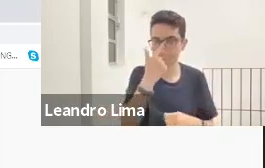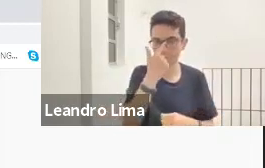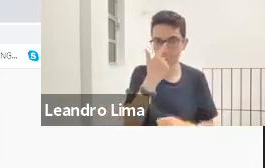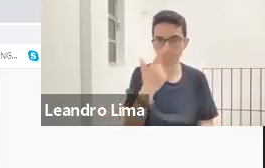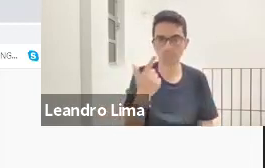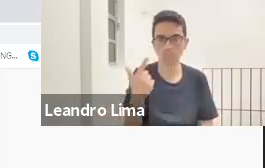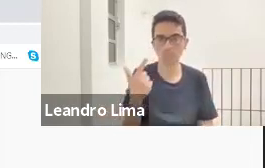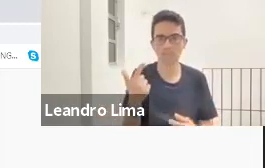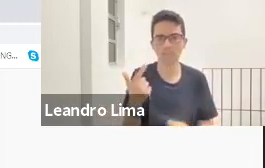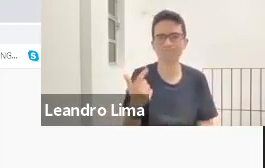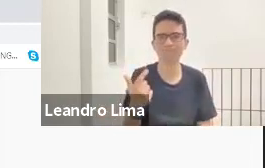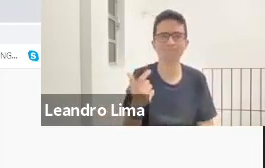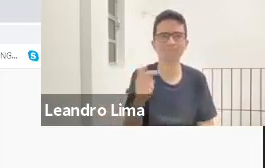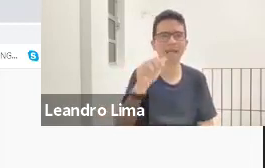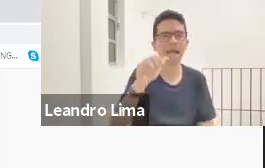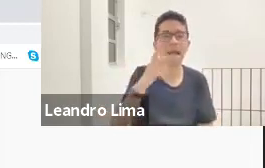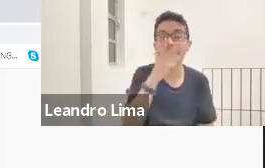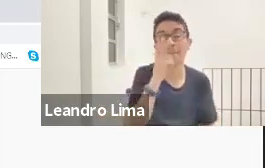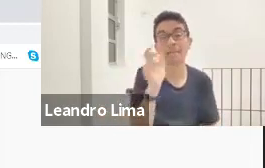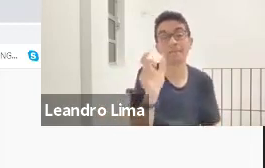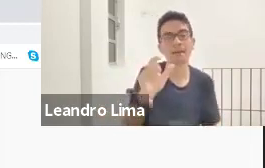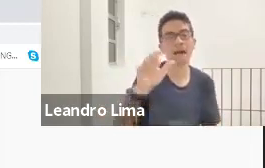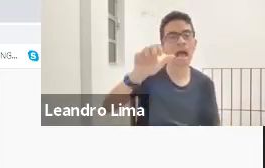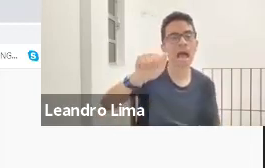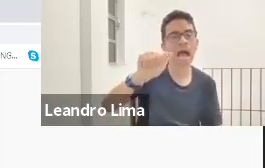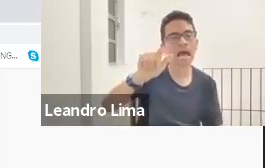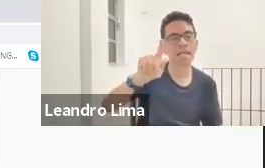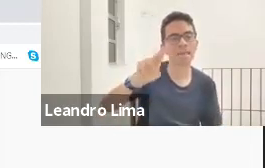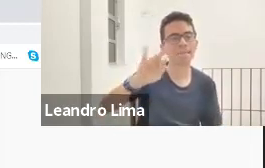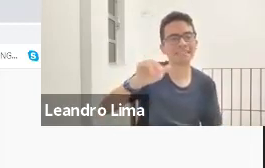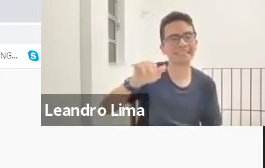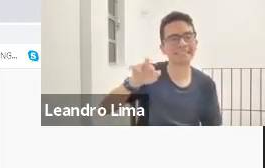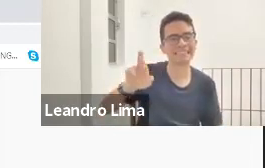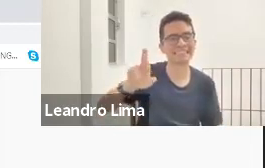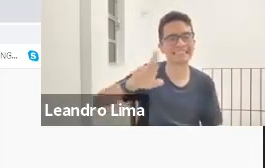syndrome and autism.